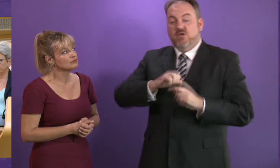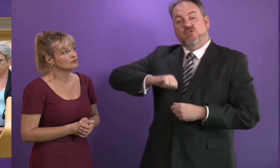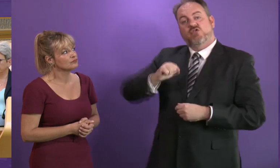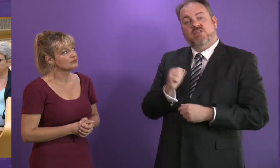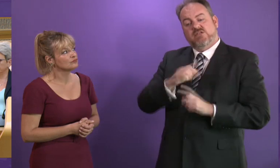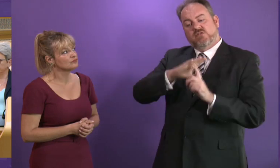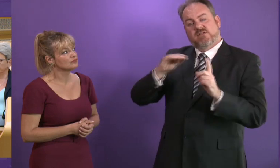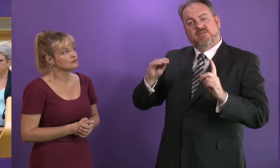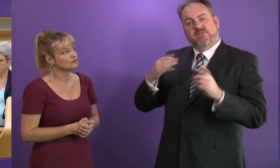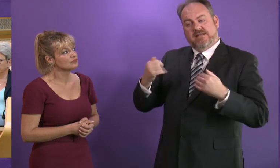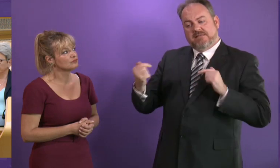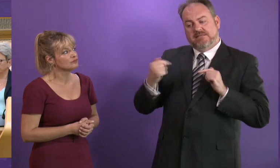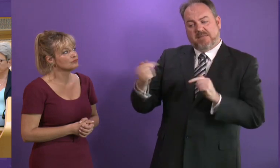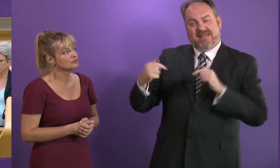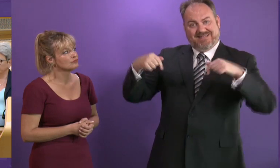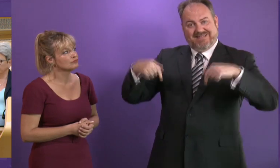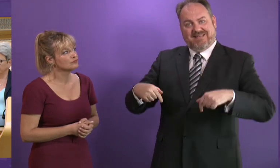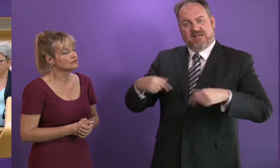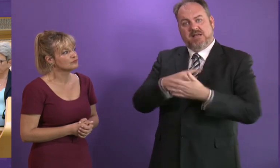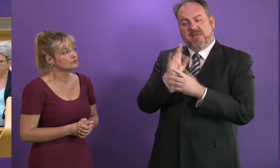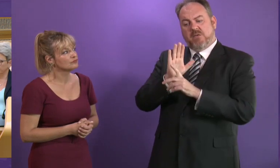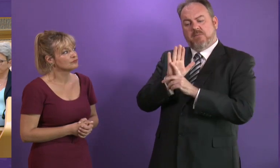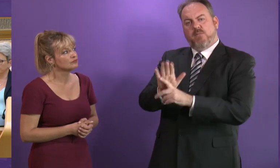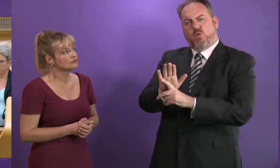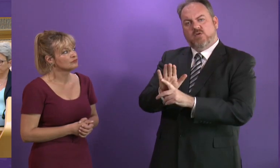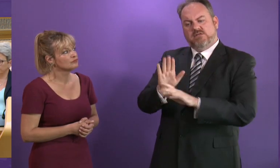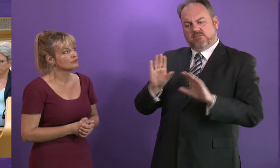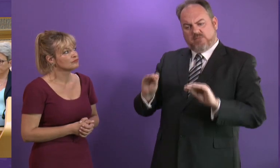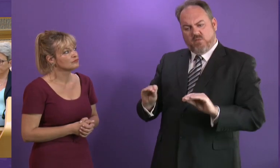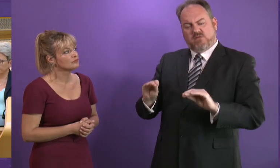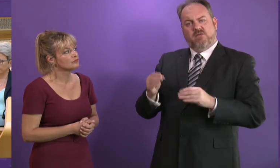a pause in the introduction of the named person policy—a pause that might have allowed some